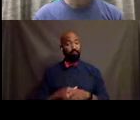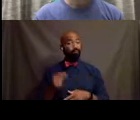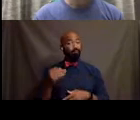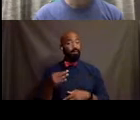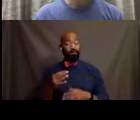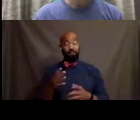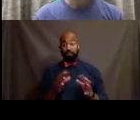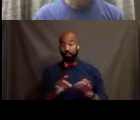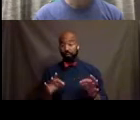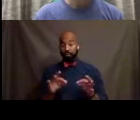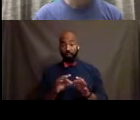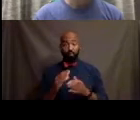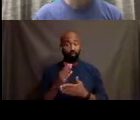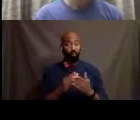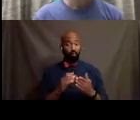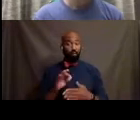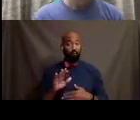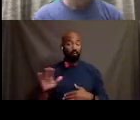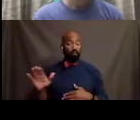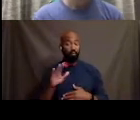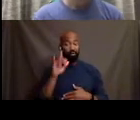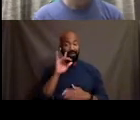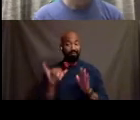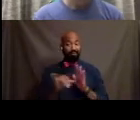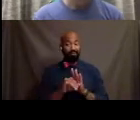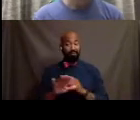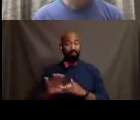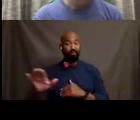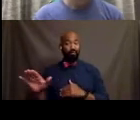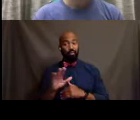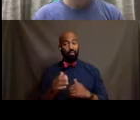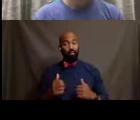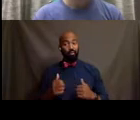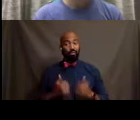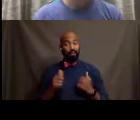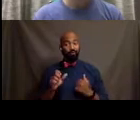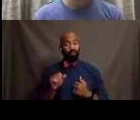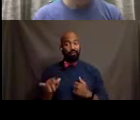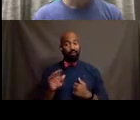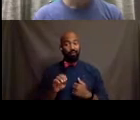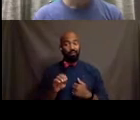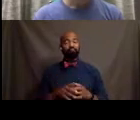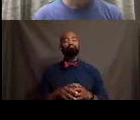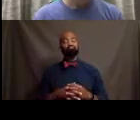to your identity or to your life, or to your lifestyle or whatnot, I would say have that conversation